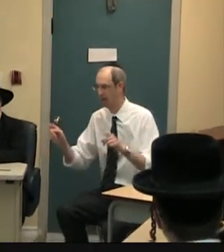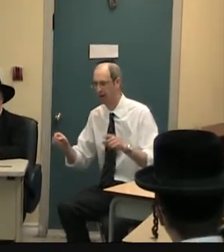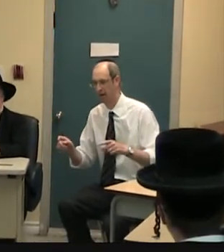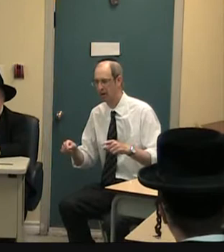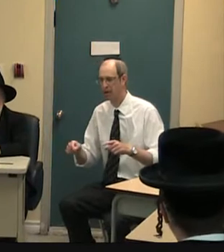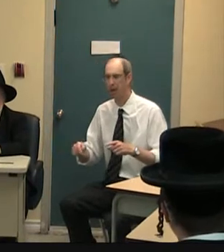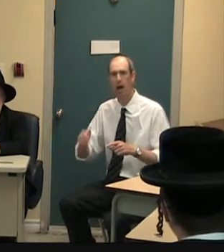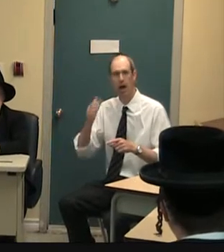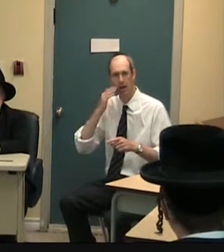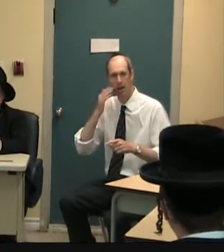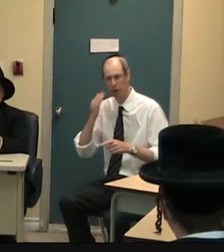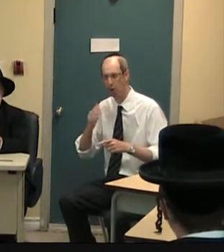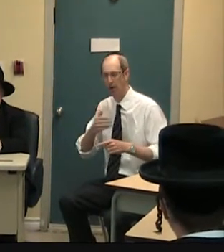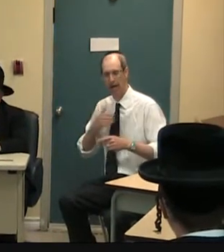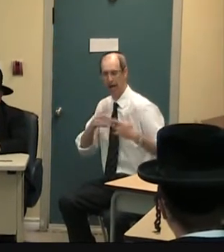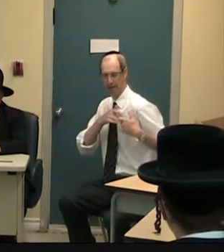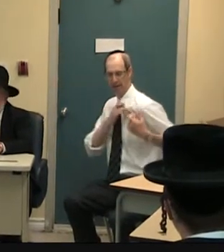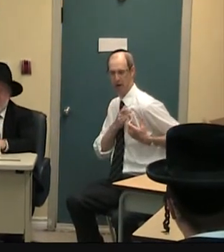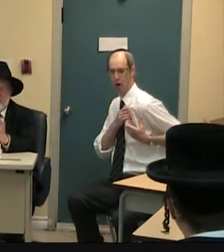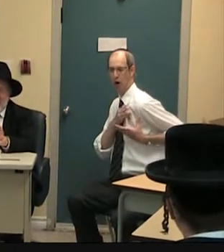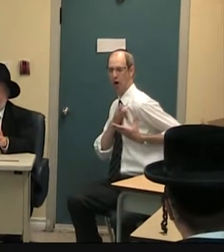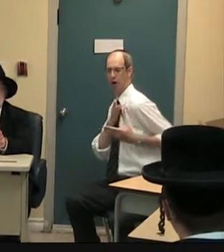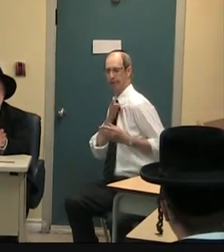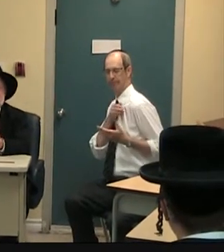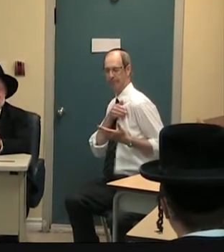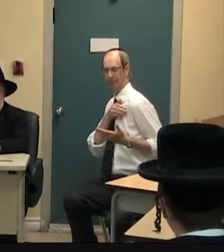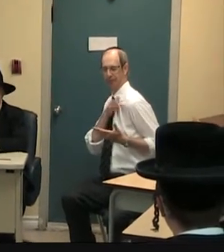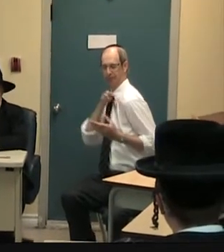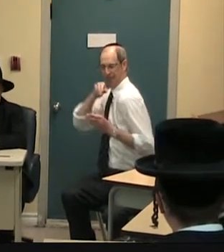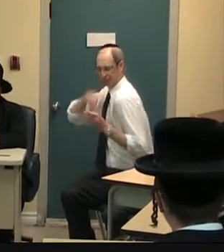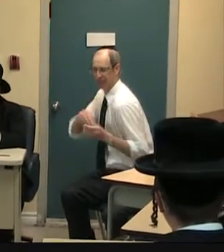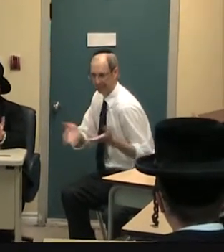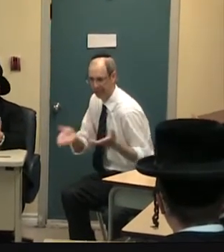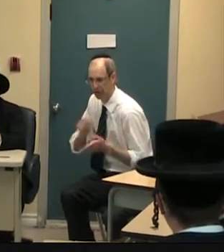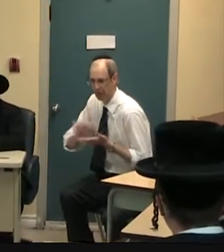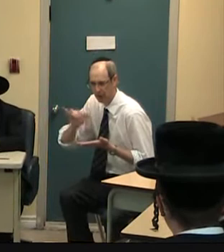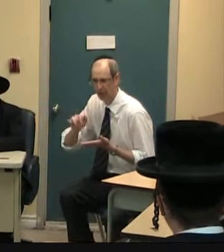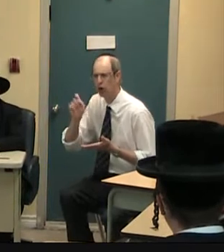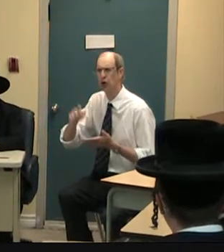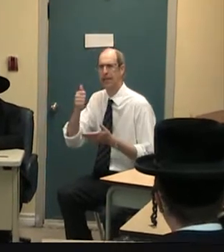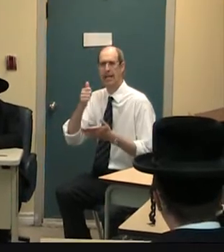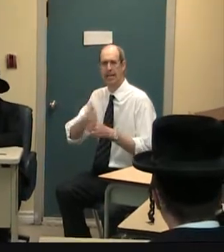Lemon essence to this wonderful unit so i should have been in ten years ago and maybe i should start visiting on a regular basis